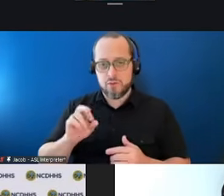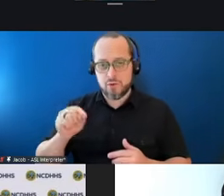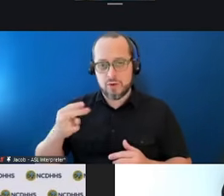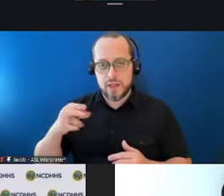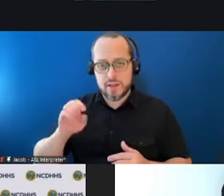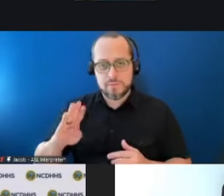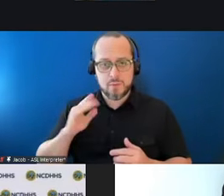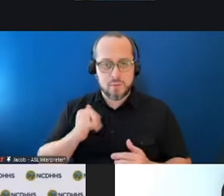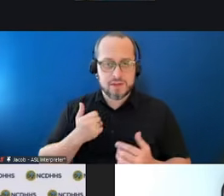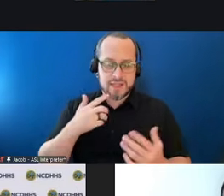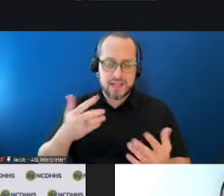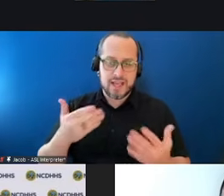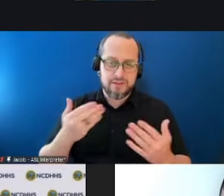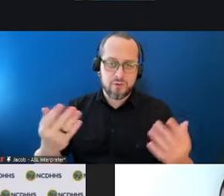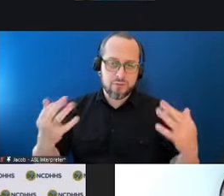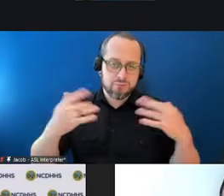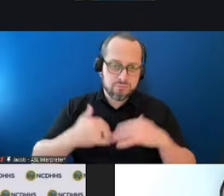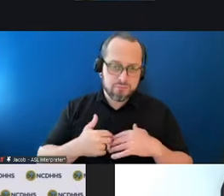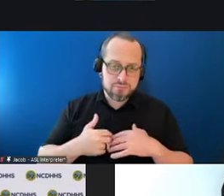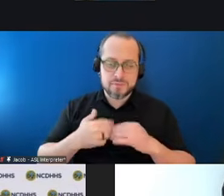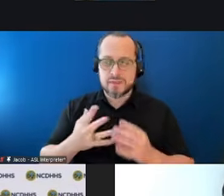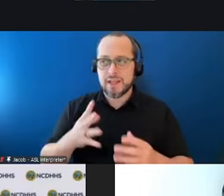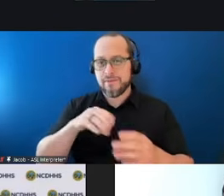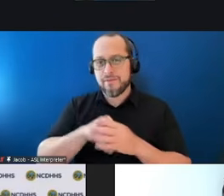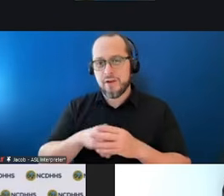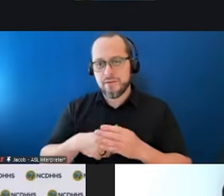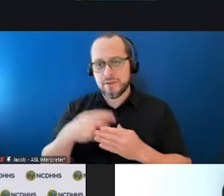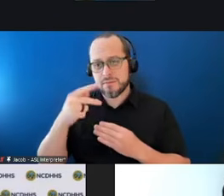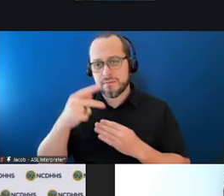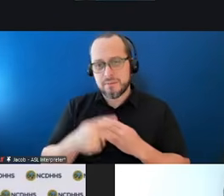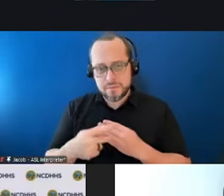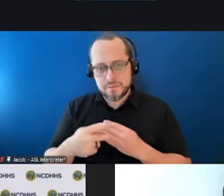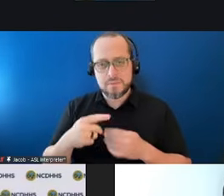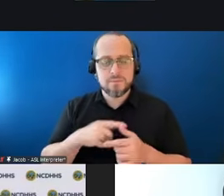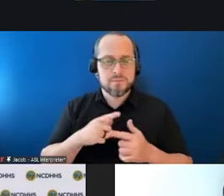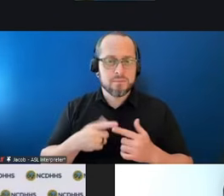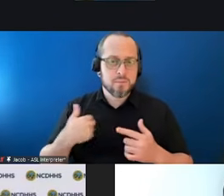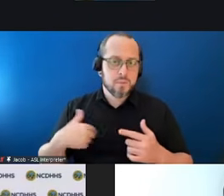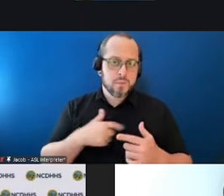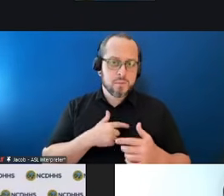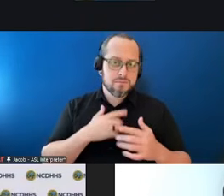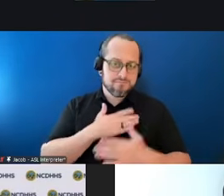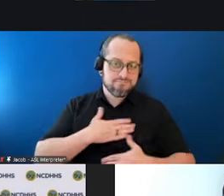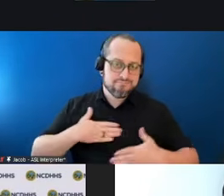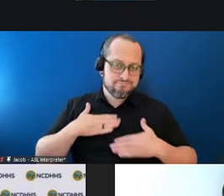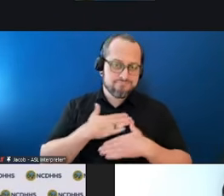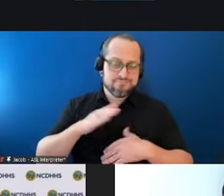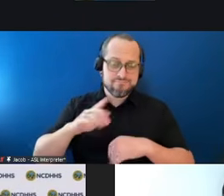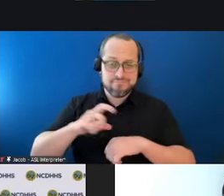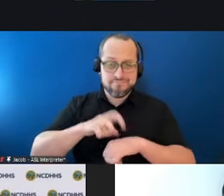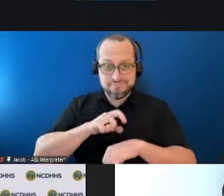us today for staying engaged in this program. Uh we appreciate your time, your energy, and we look